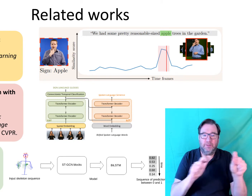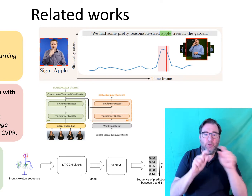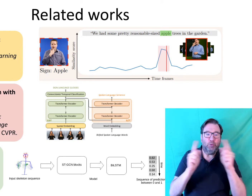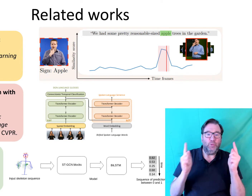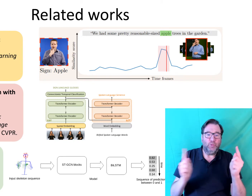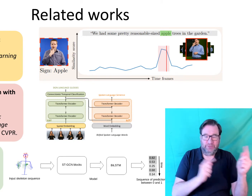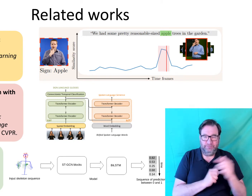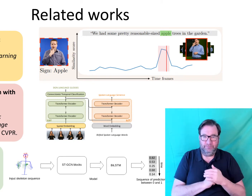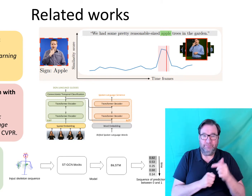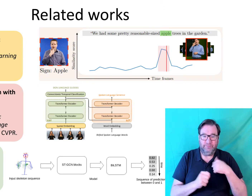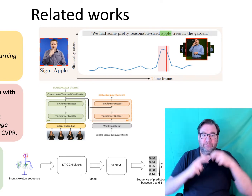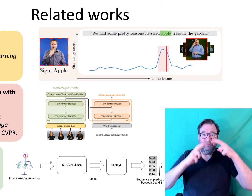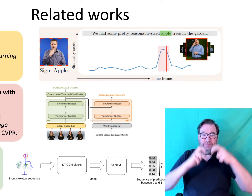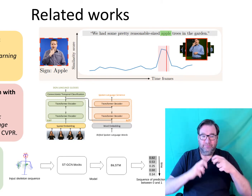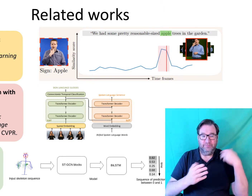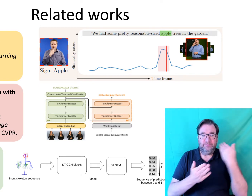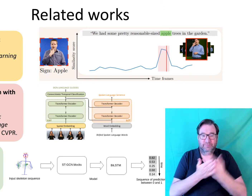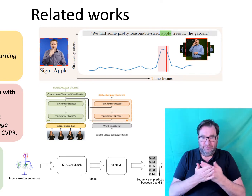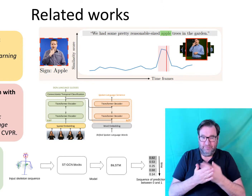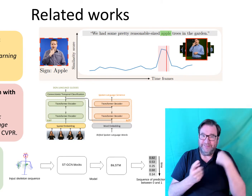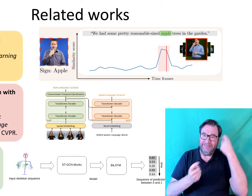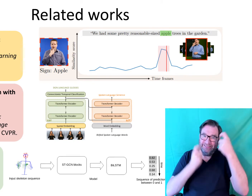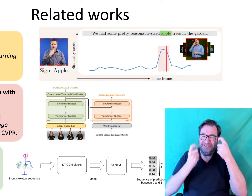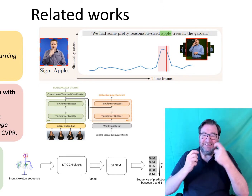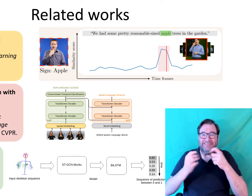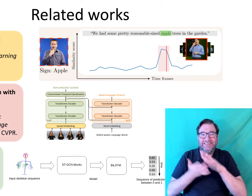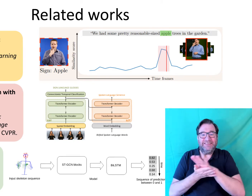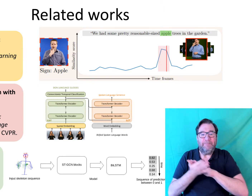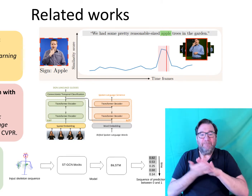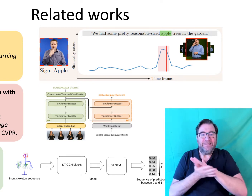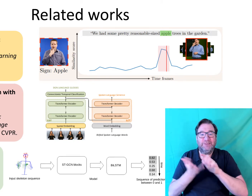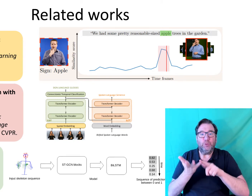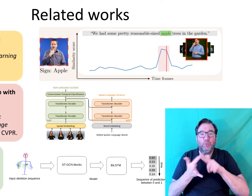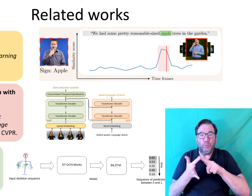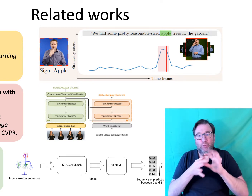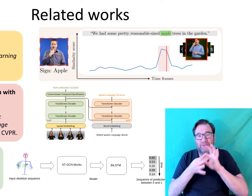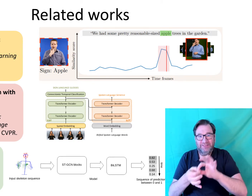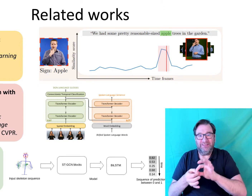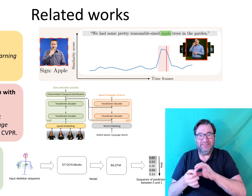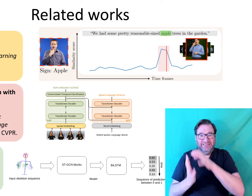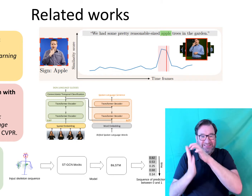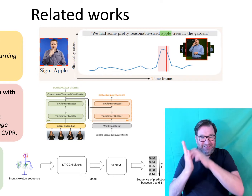builds upon this by additionally considering semantic cues from the subtitle text content.